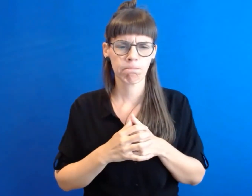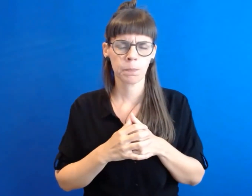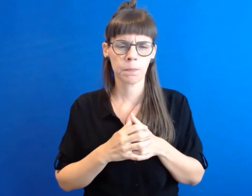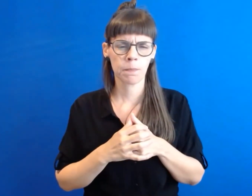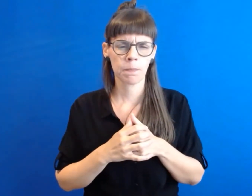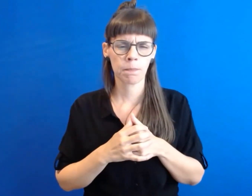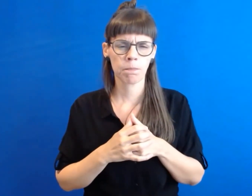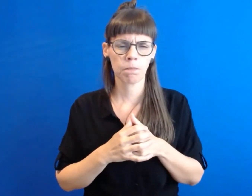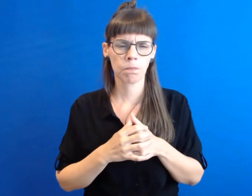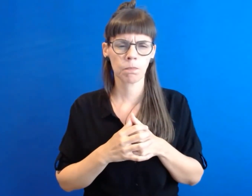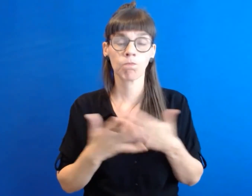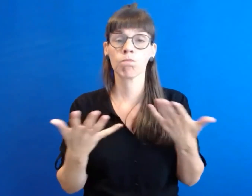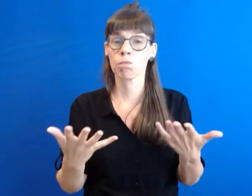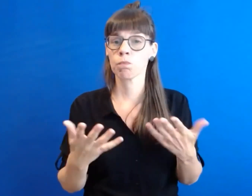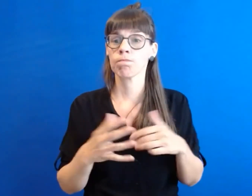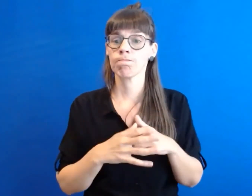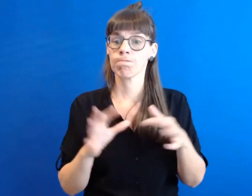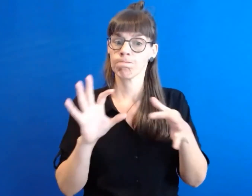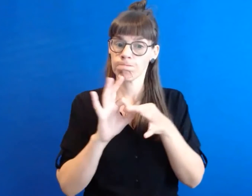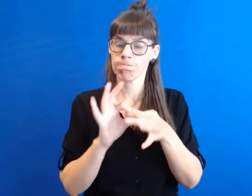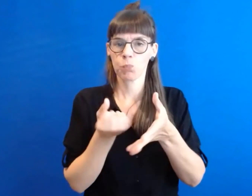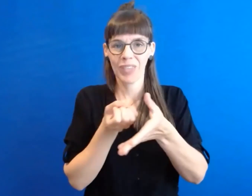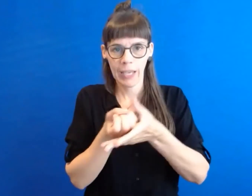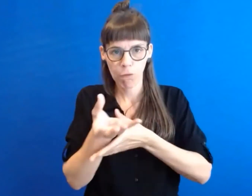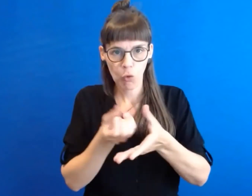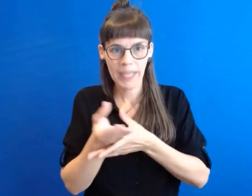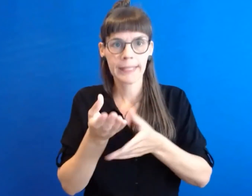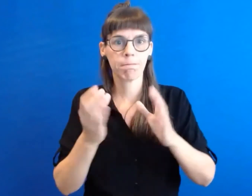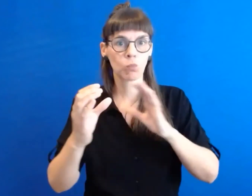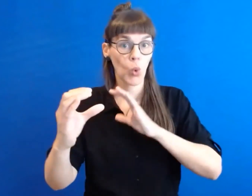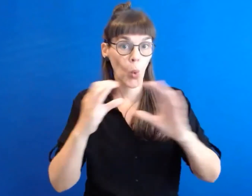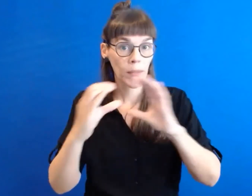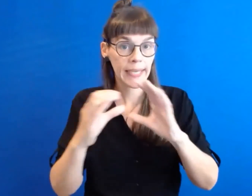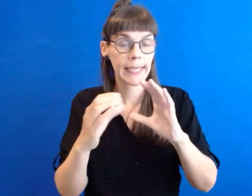to address (Audio breaking up)